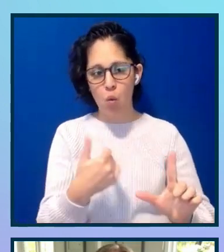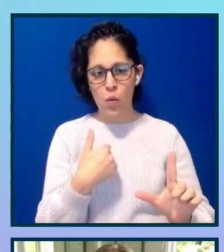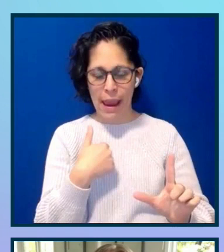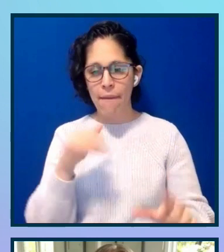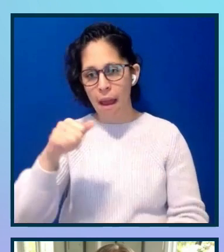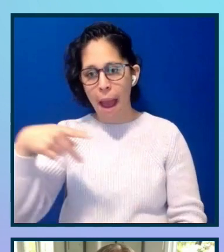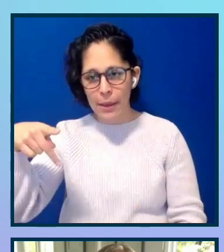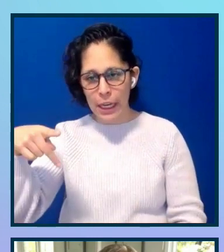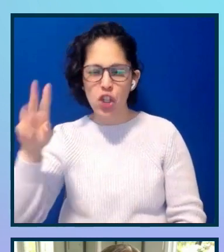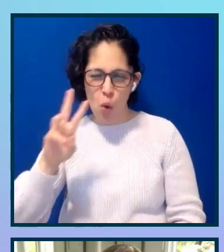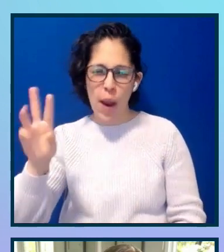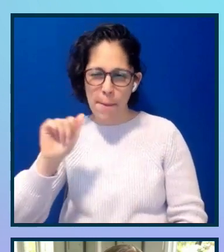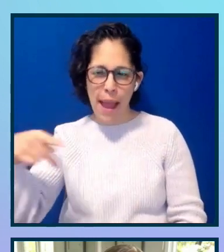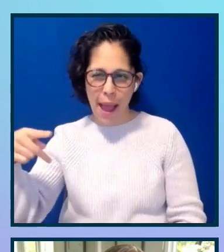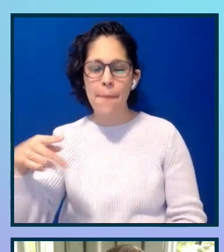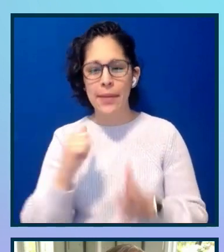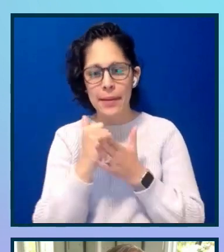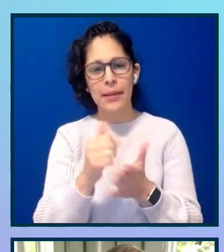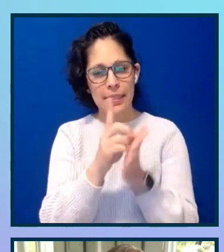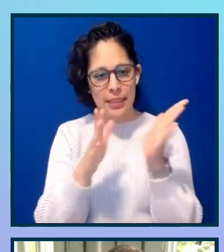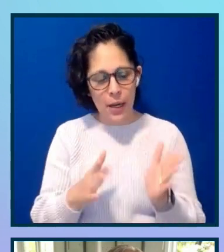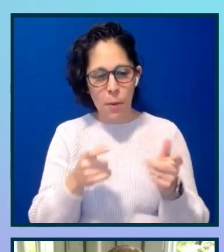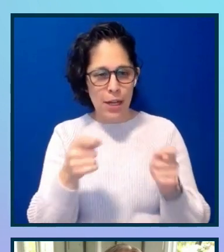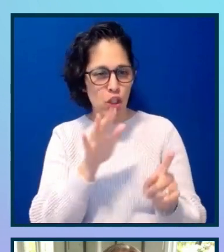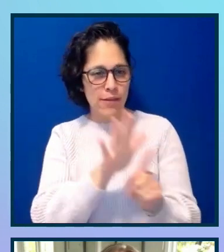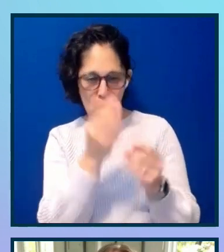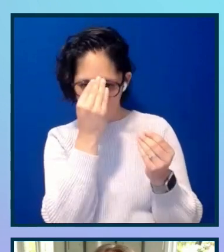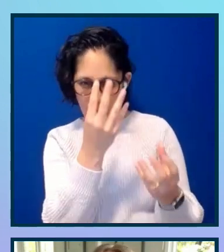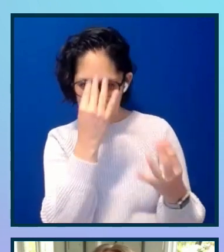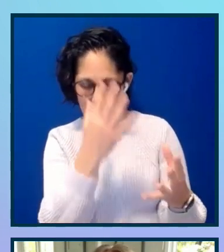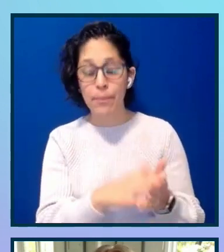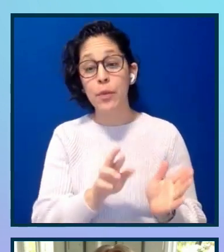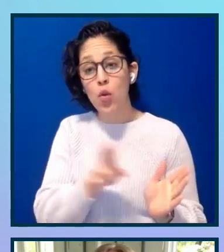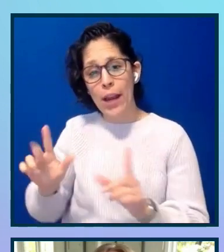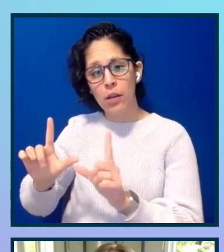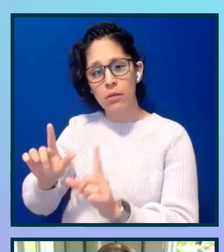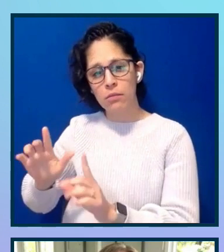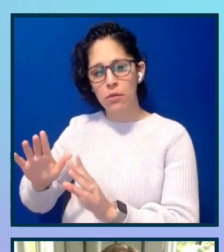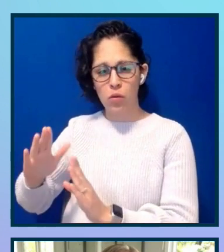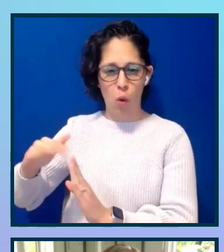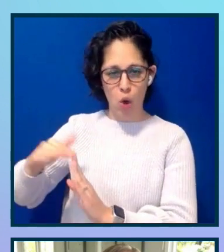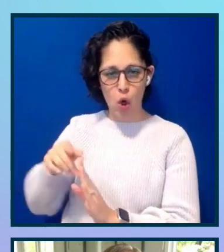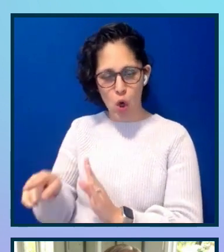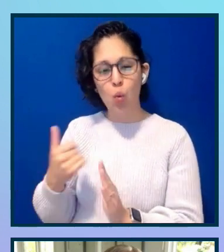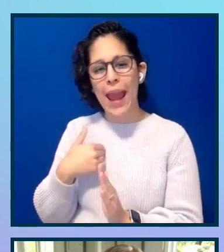a web application that helps designers manage content. And on the right, we have a conceptual diagram of the ability